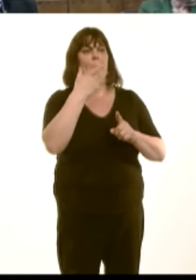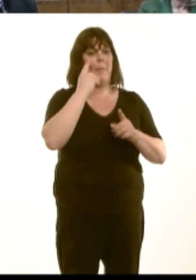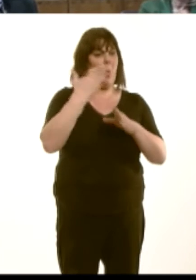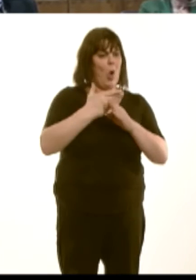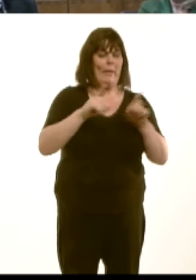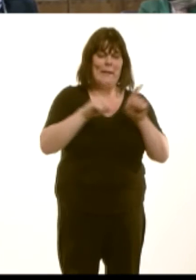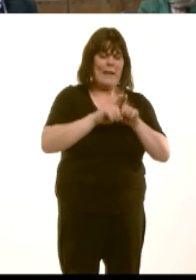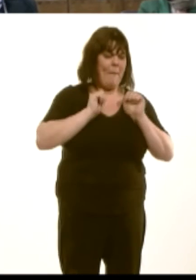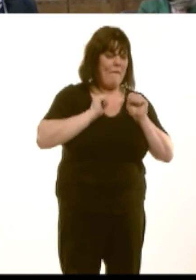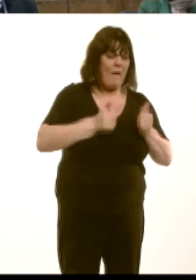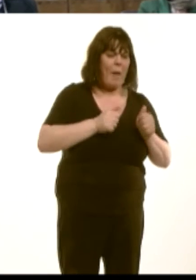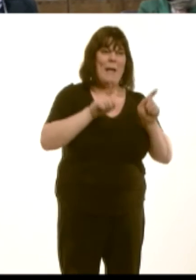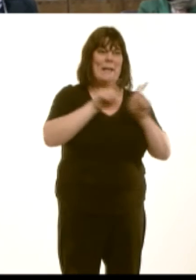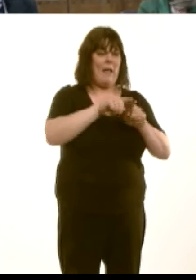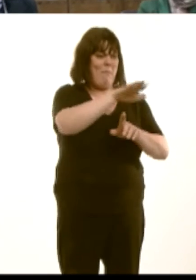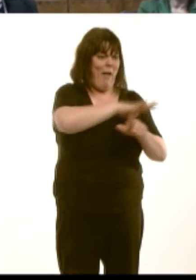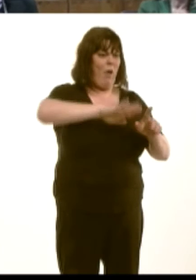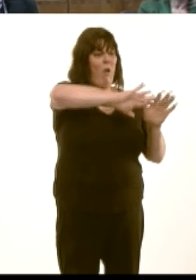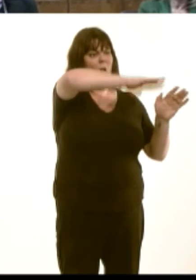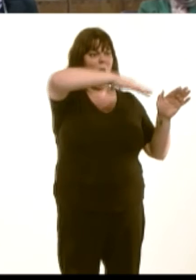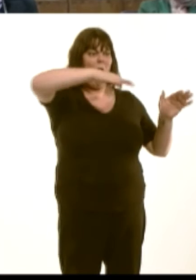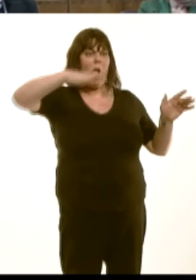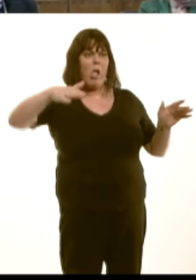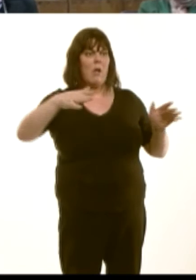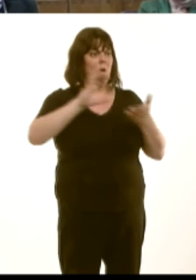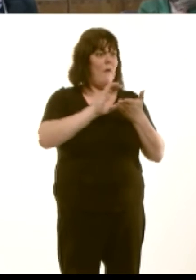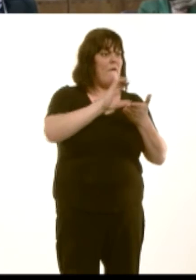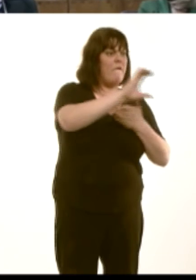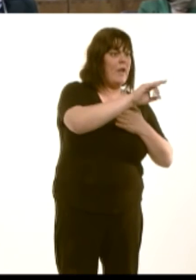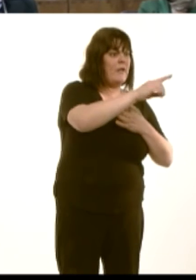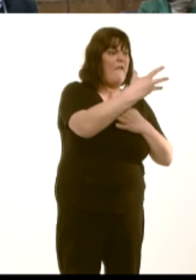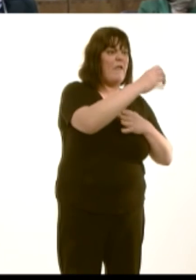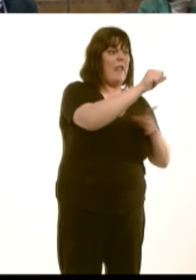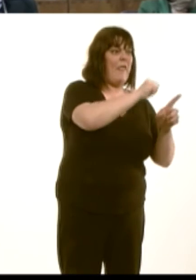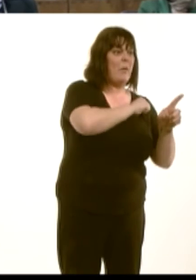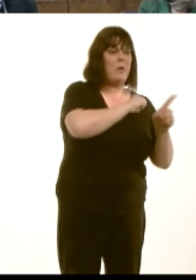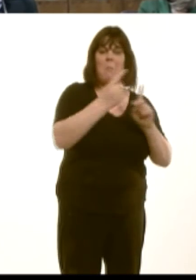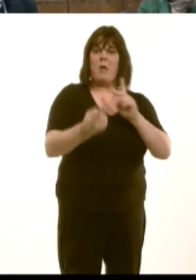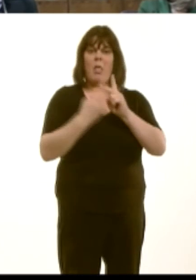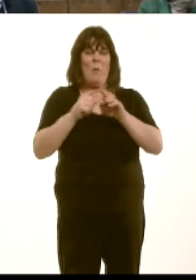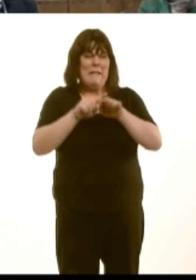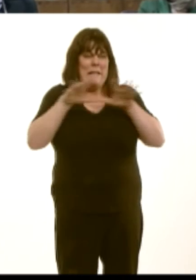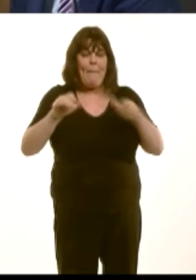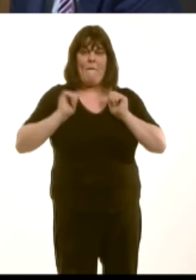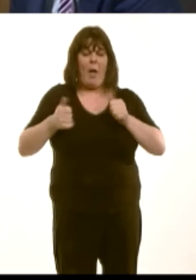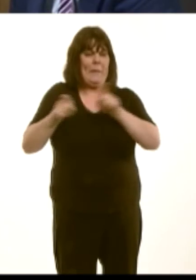type of topography, one person could be paid £50,000 and another £5,000 or even less.